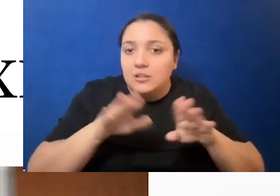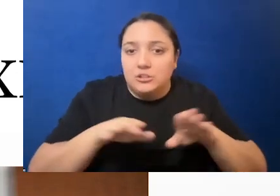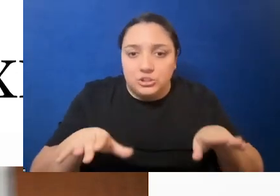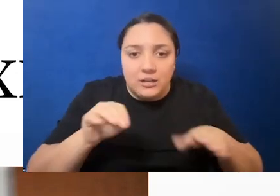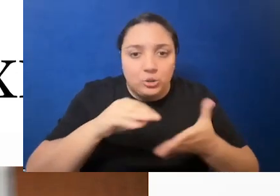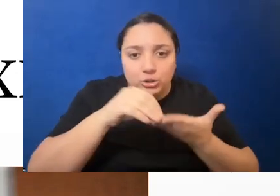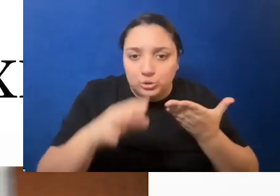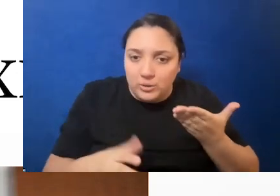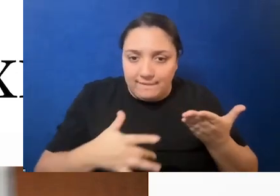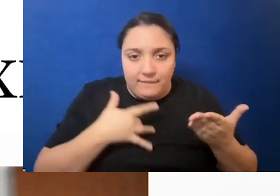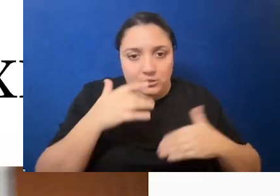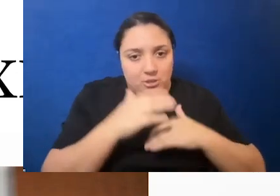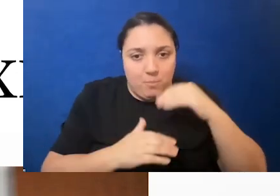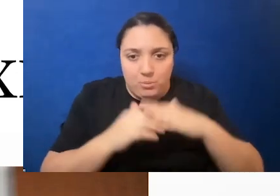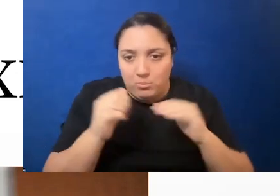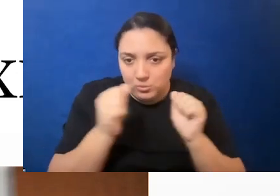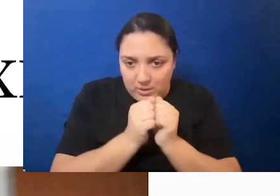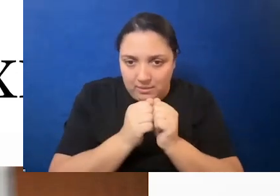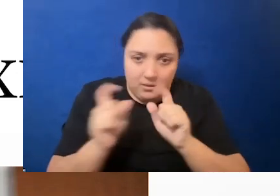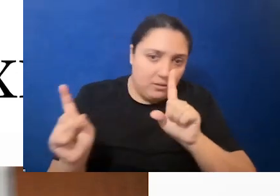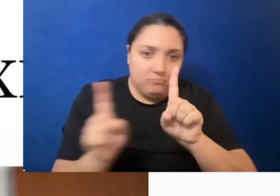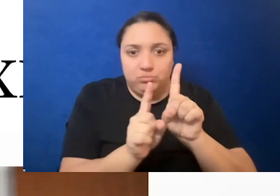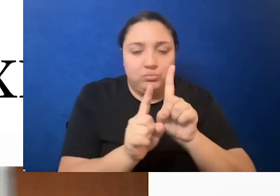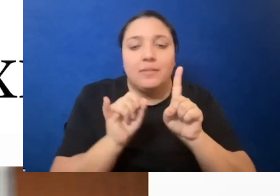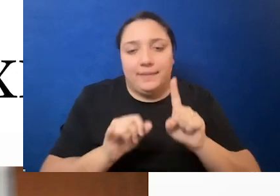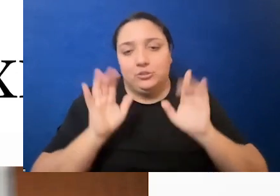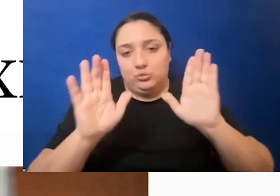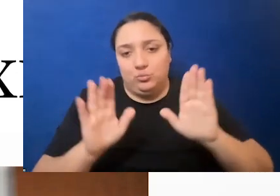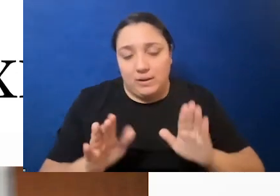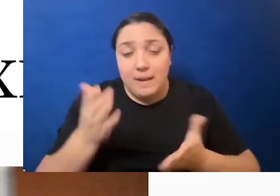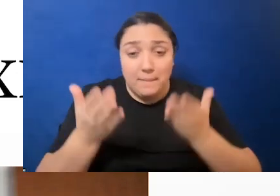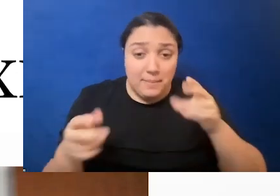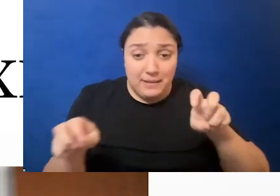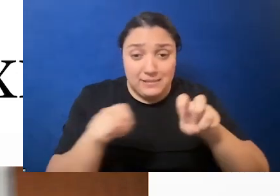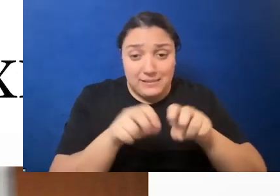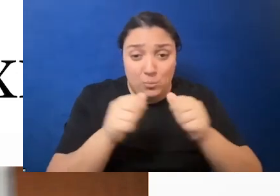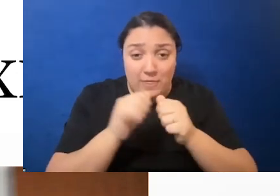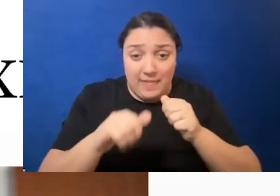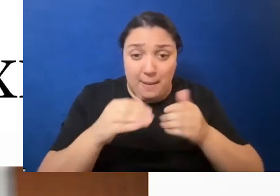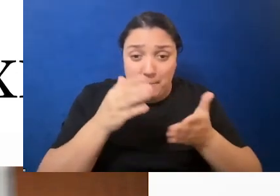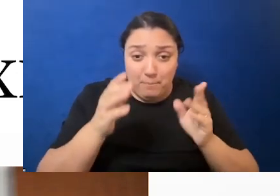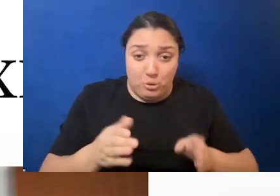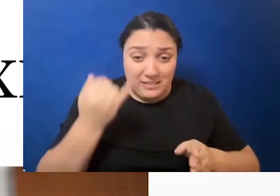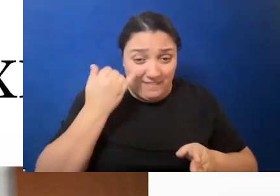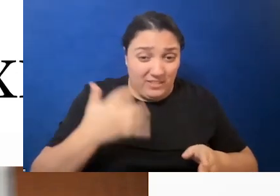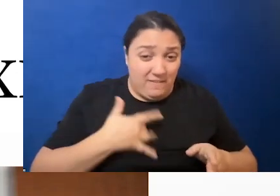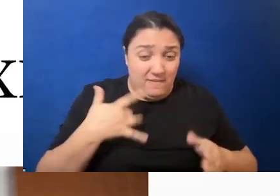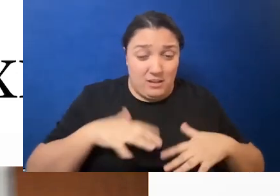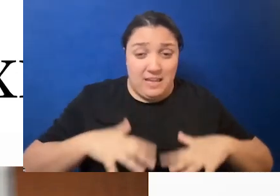FEELS COMFORTABLE WITH, THAT IS GREAT. MAYBE THEY CAN SIT WITH THAT PERSON WHEN THEY ARE FEELING